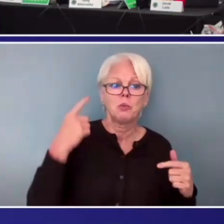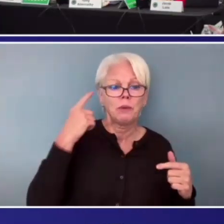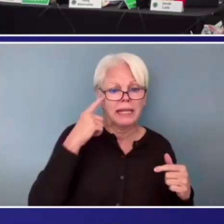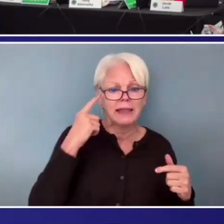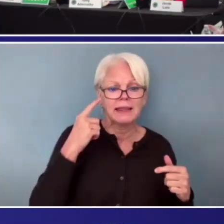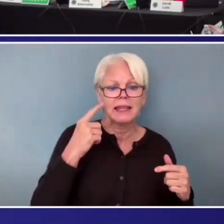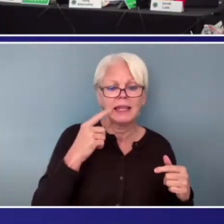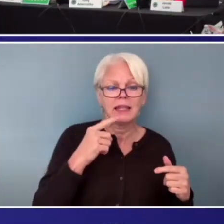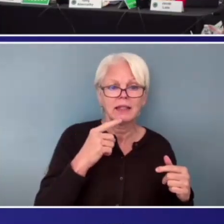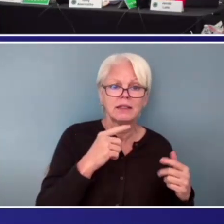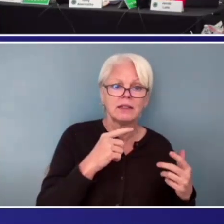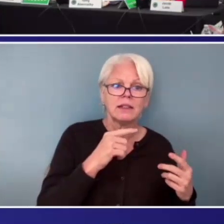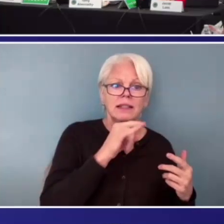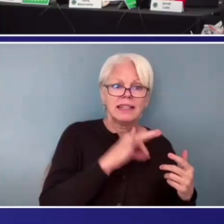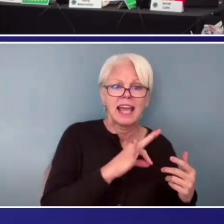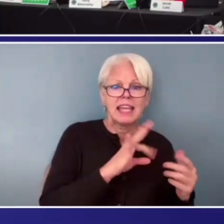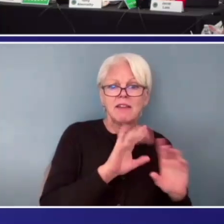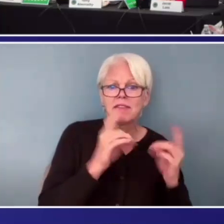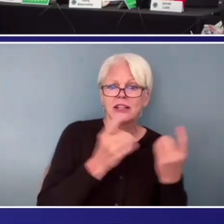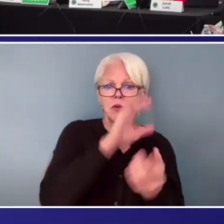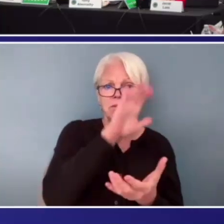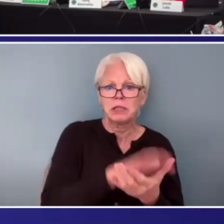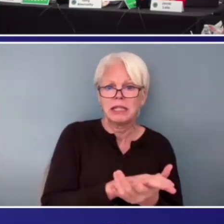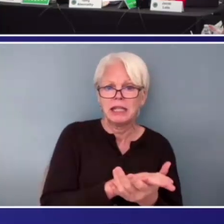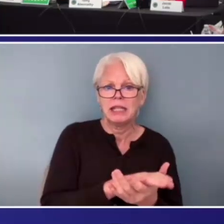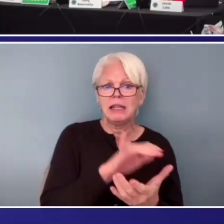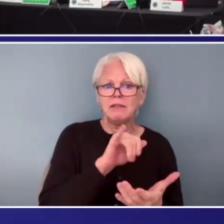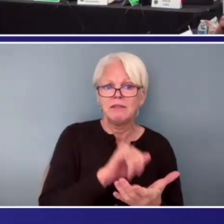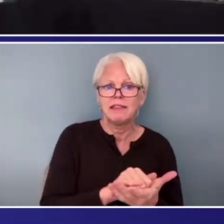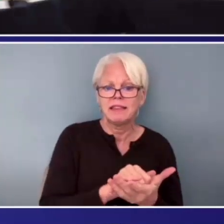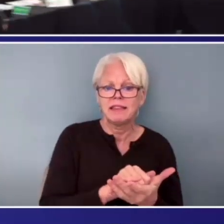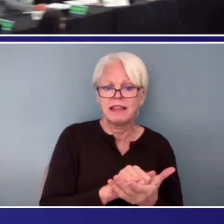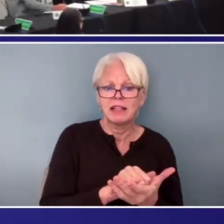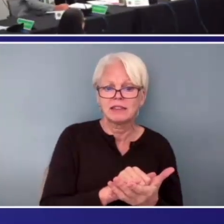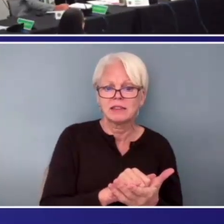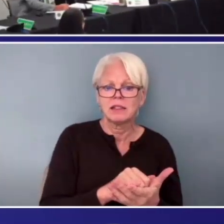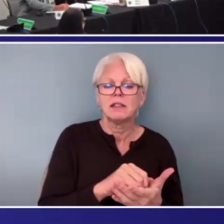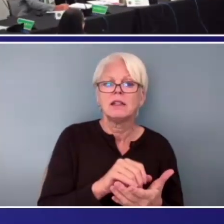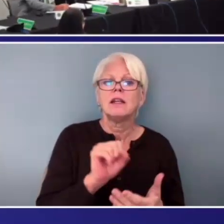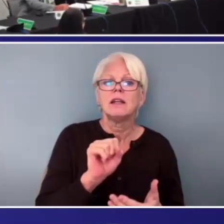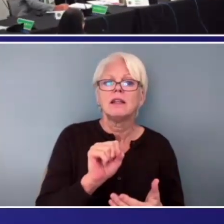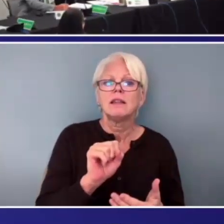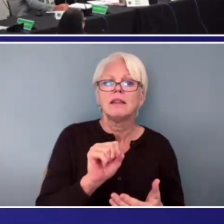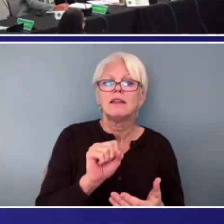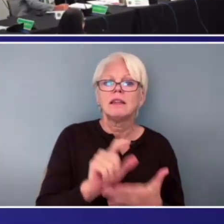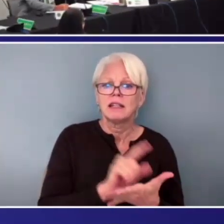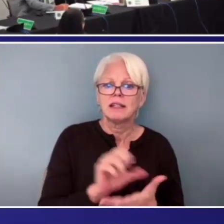if the Department believes it's regulatorily accepted -- sorry, statutorily acceptable, we don't have a problem with transfers.